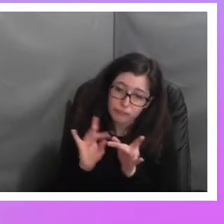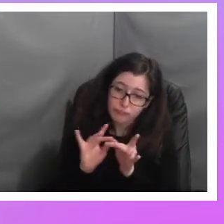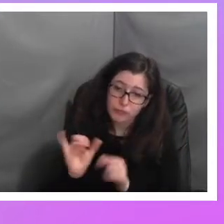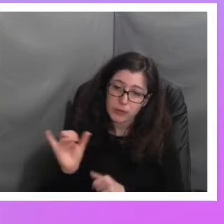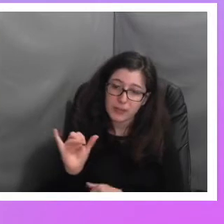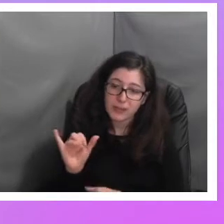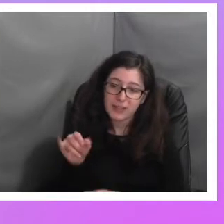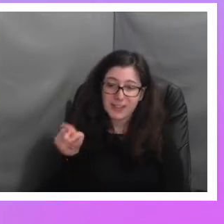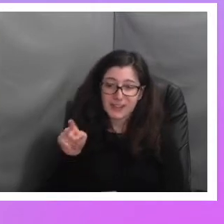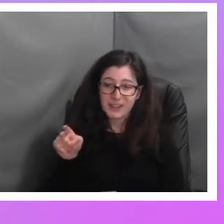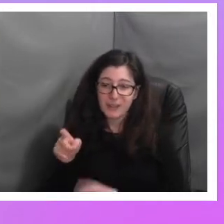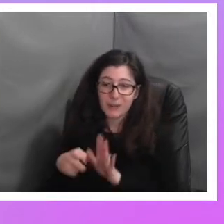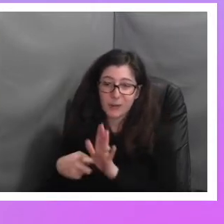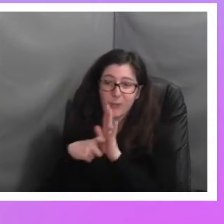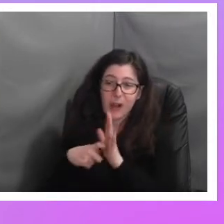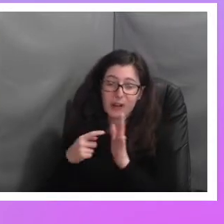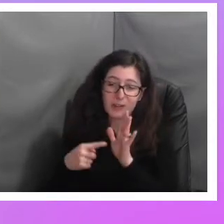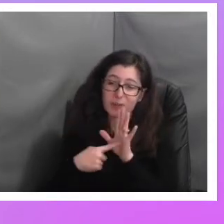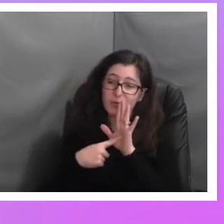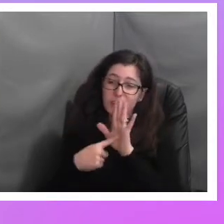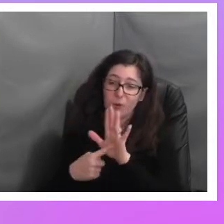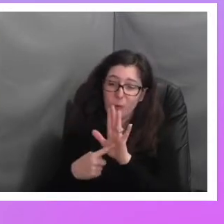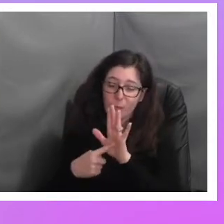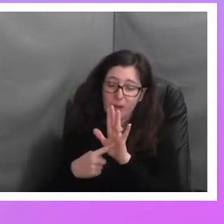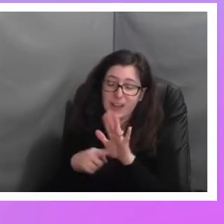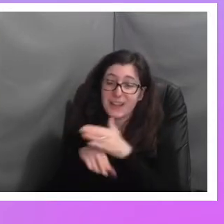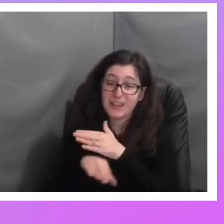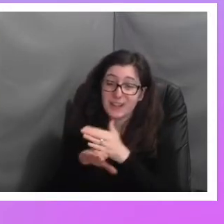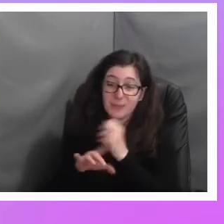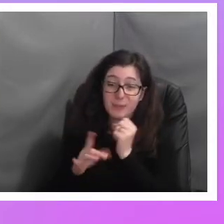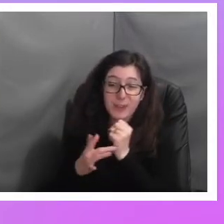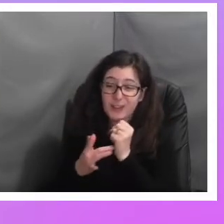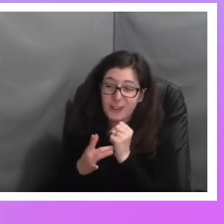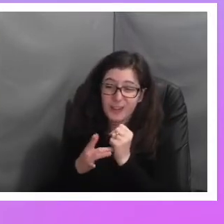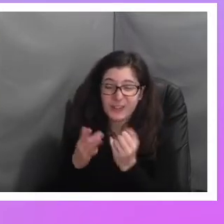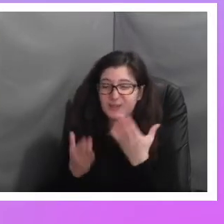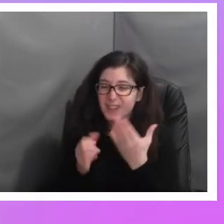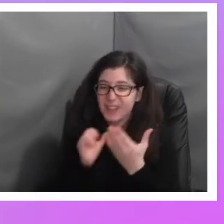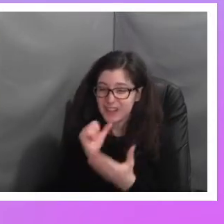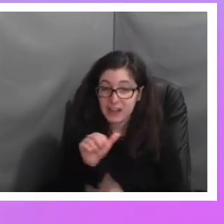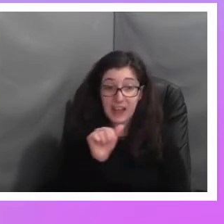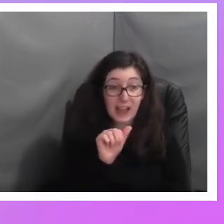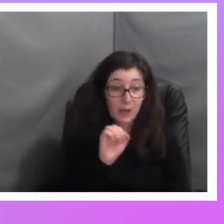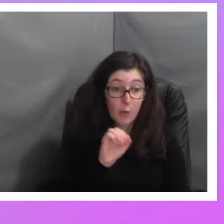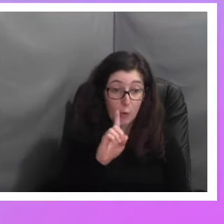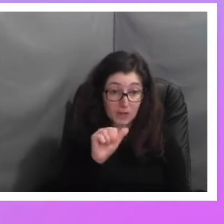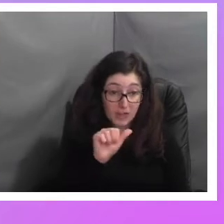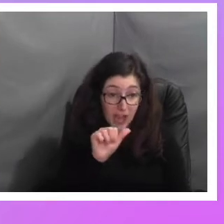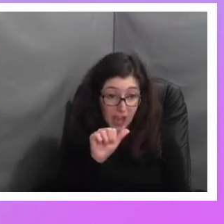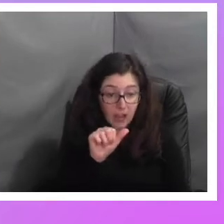to procure accessible technology. The AODA requires government and public sector organizations